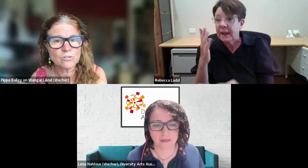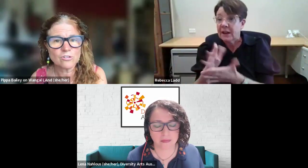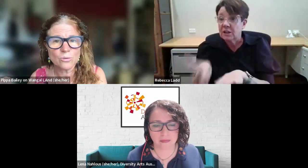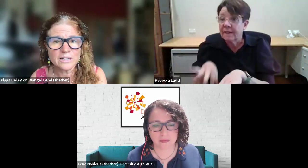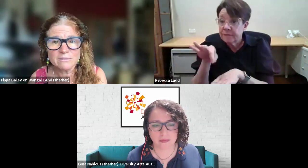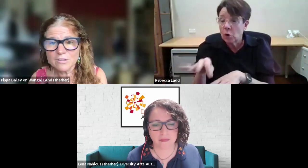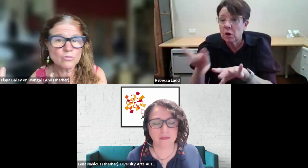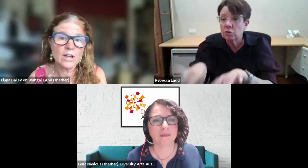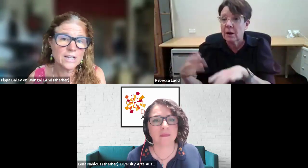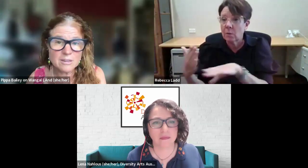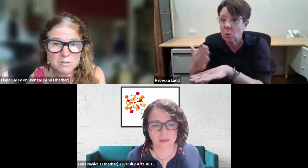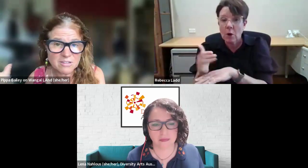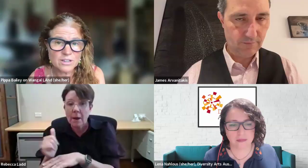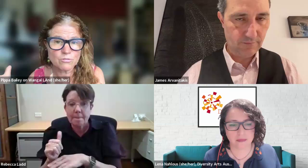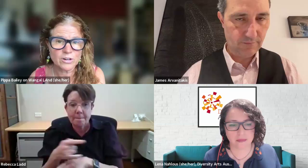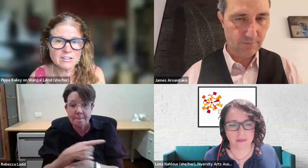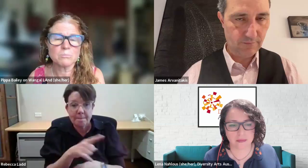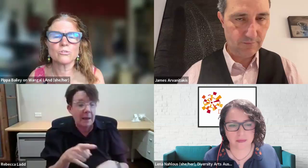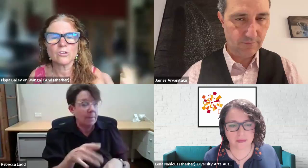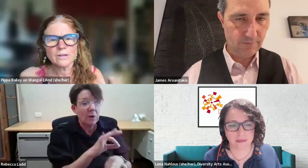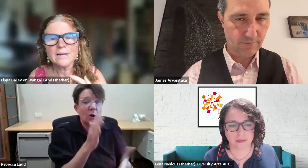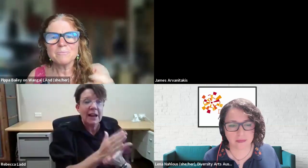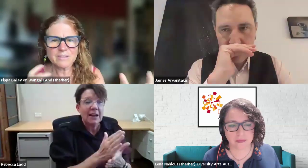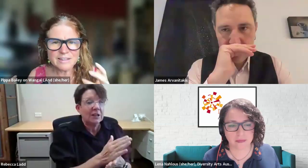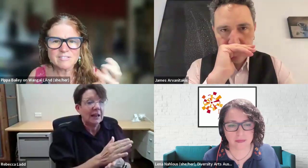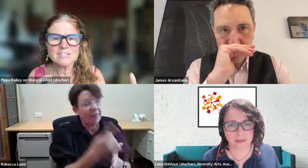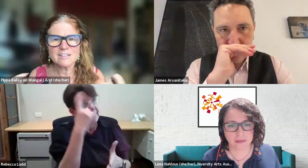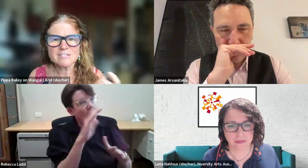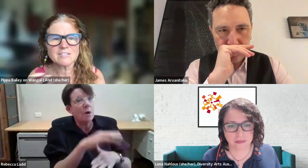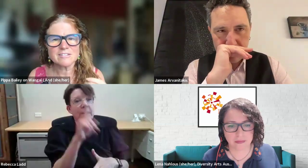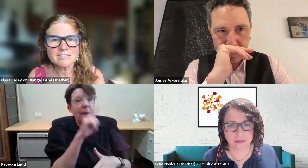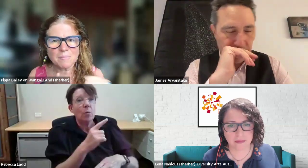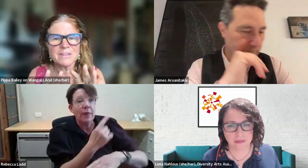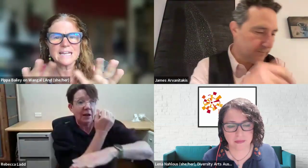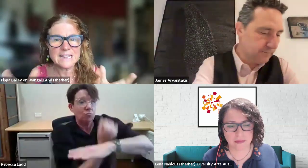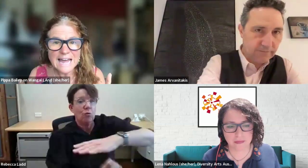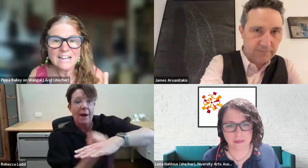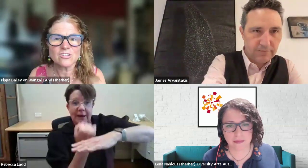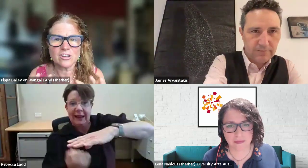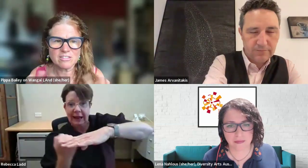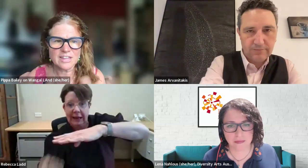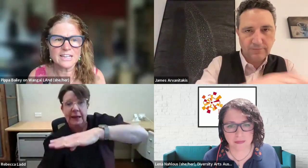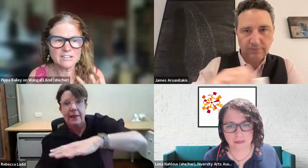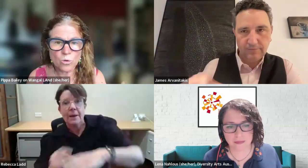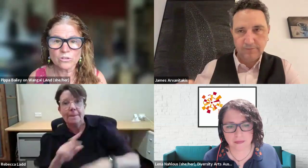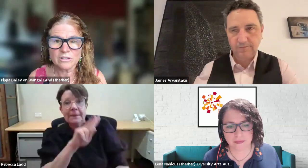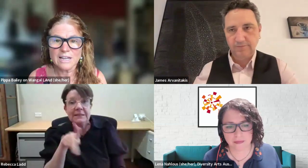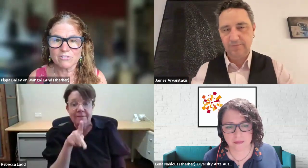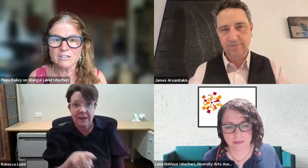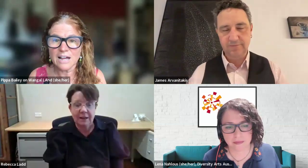There is something in that that I think is what arts governance needs to get better at and these are muscles that need building.